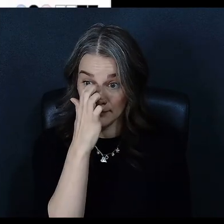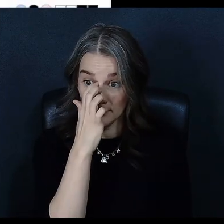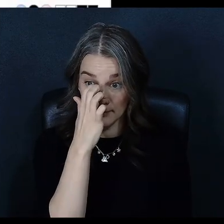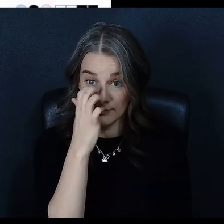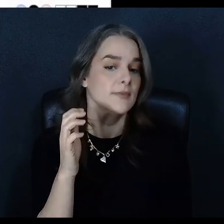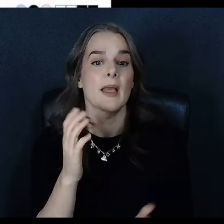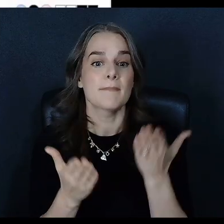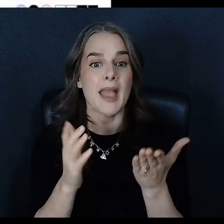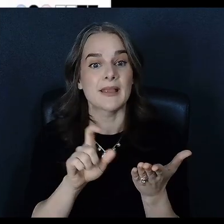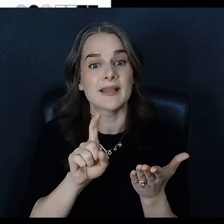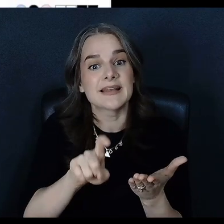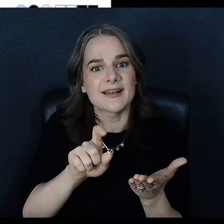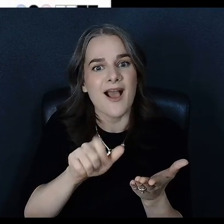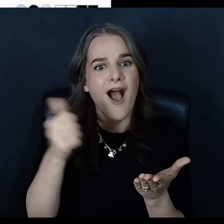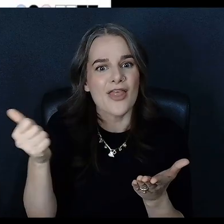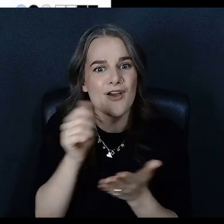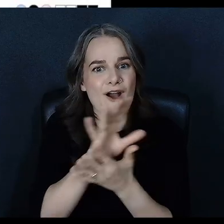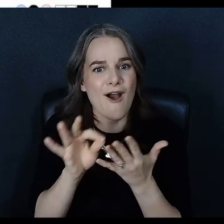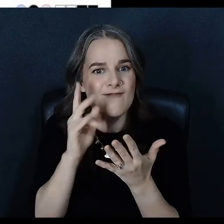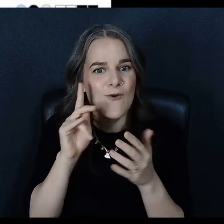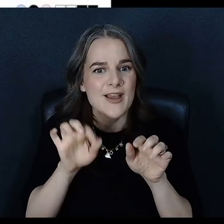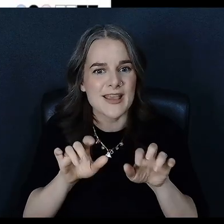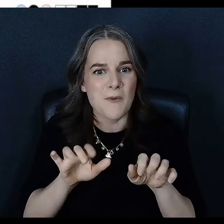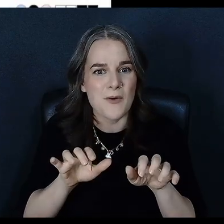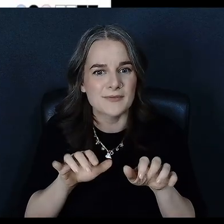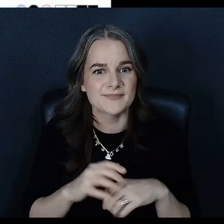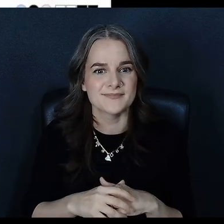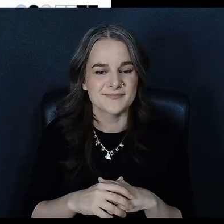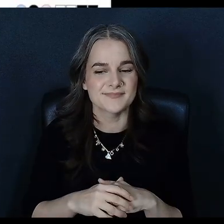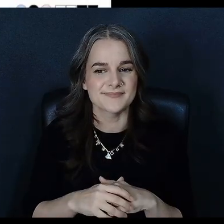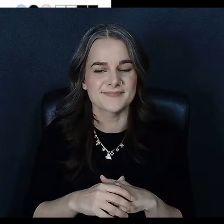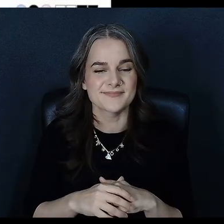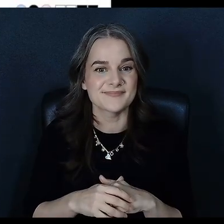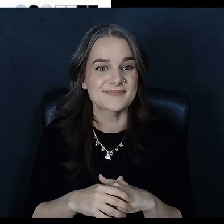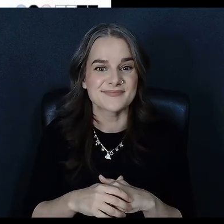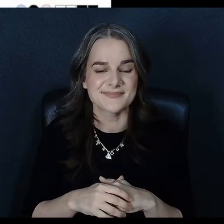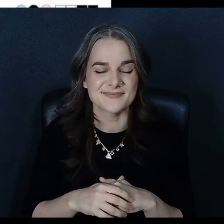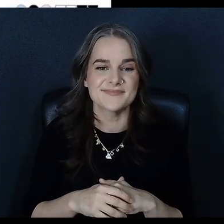It's another area where, at one point, adapted keyboards were very expensive.